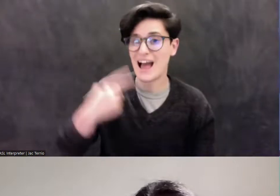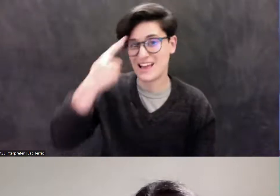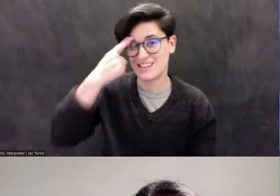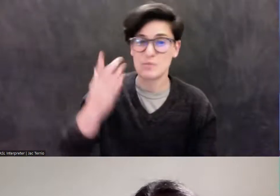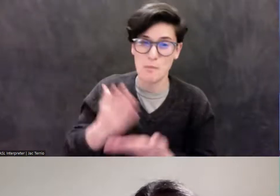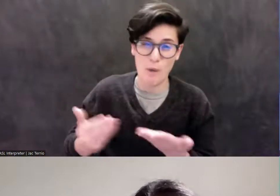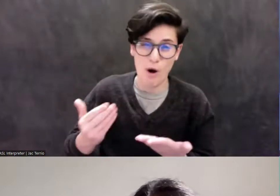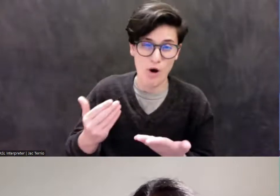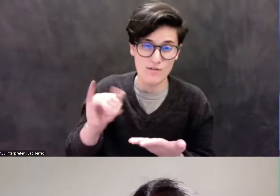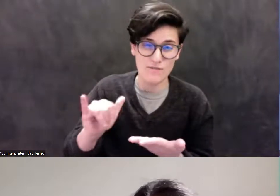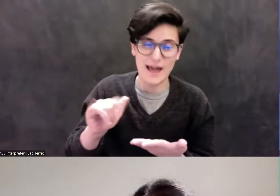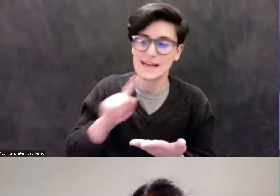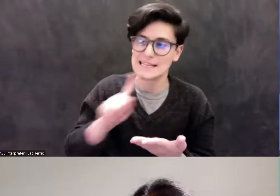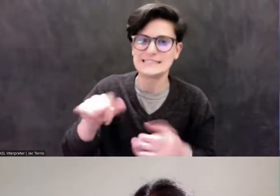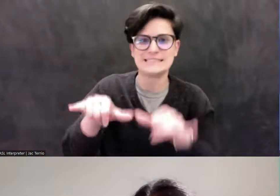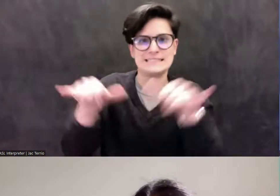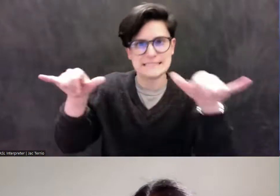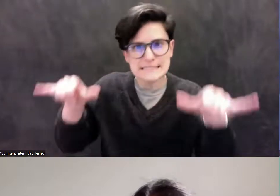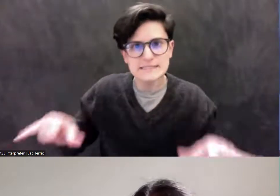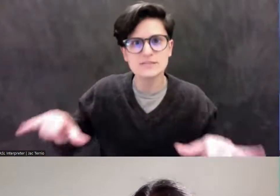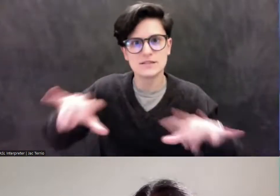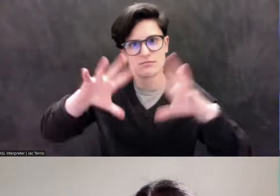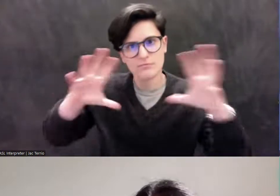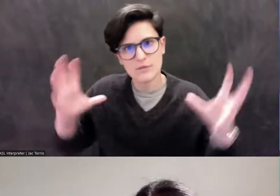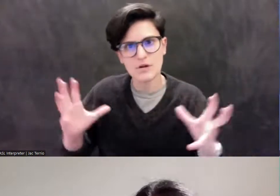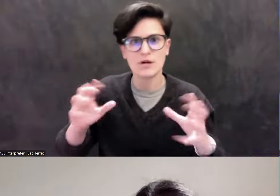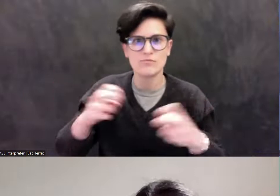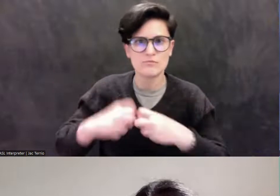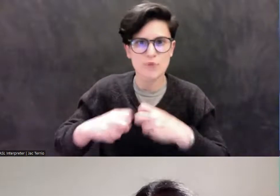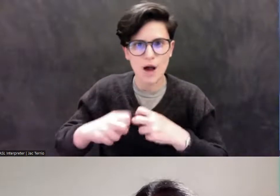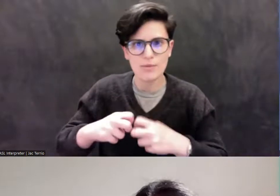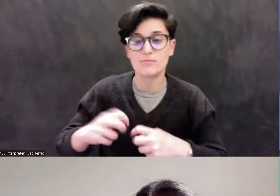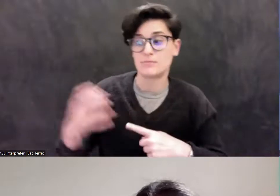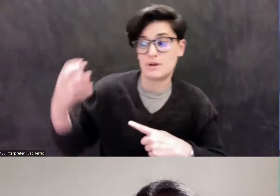15:57:48 Employers should anticipate that people might need a accommodations in the